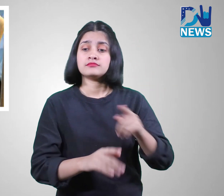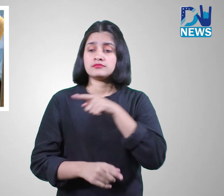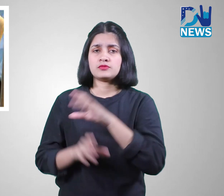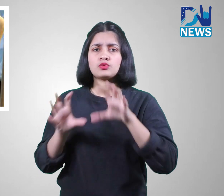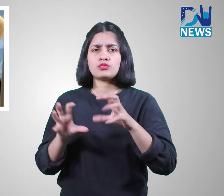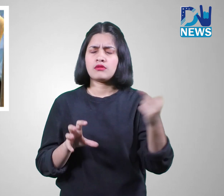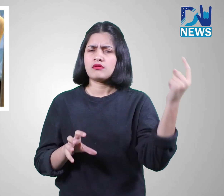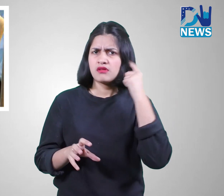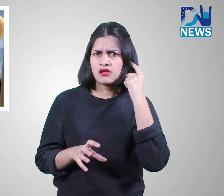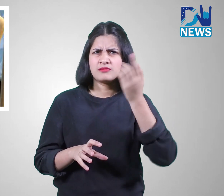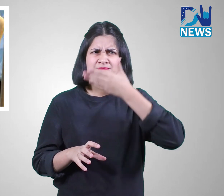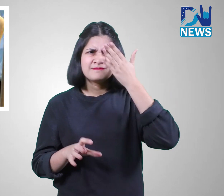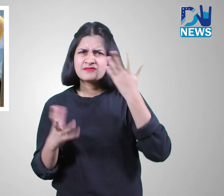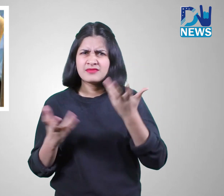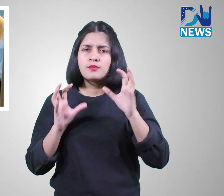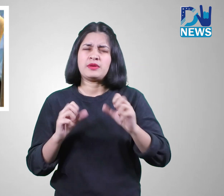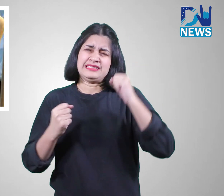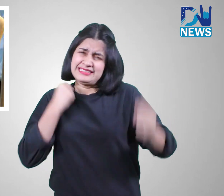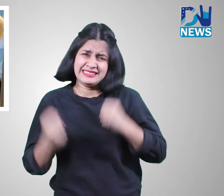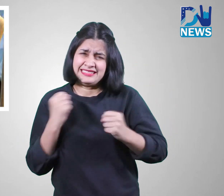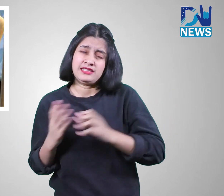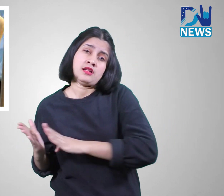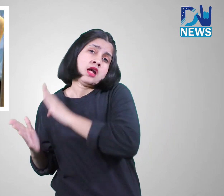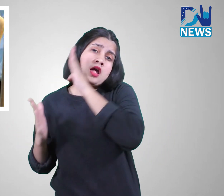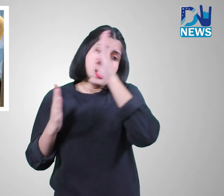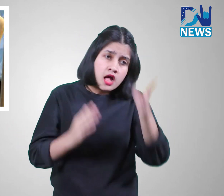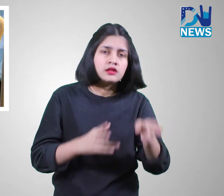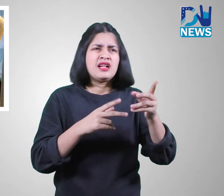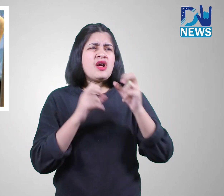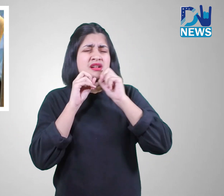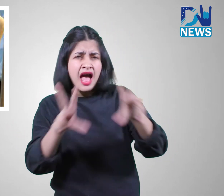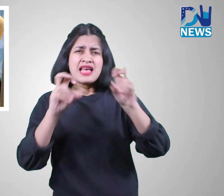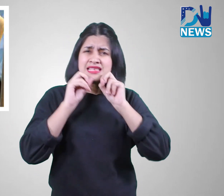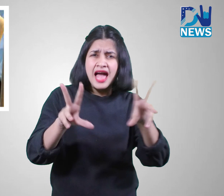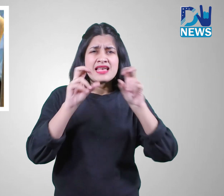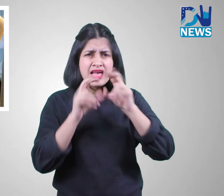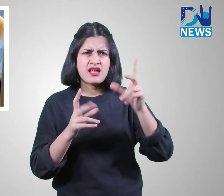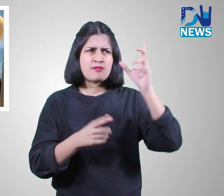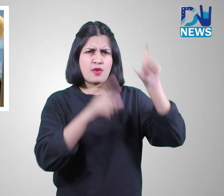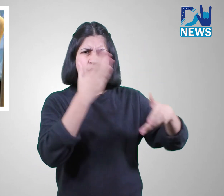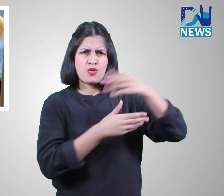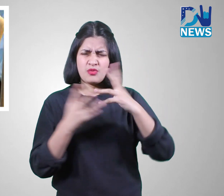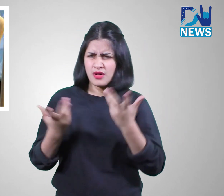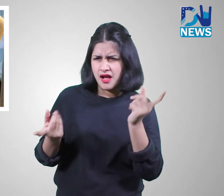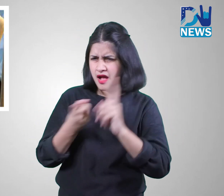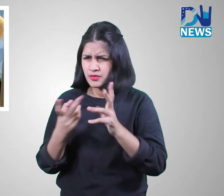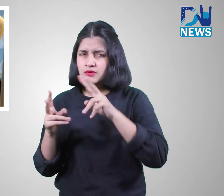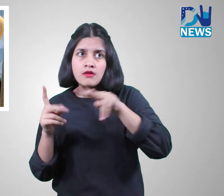The dog got some weird Sounds smell and ran into the hospice building to raise the alarm in the hospice.